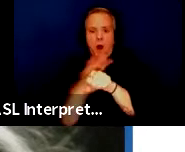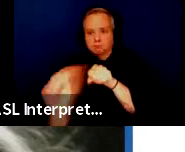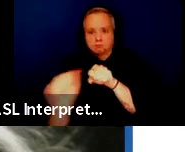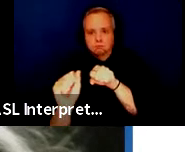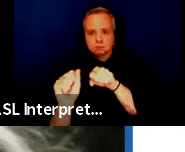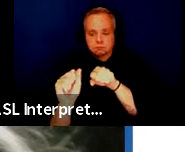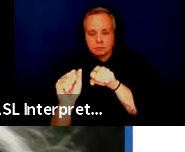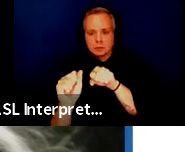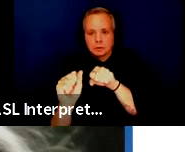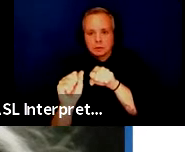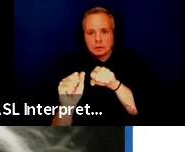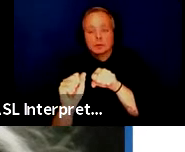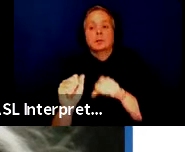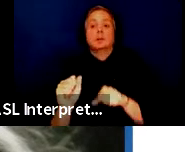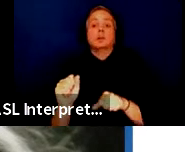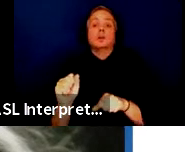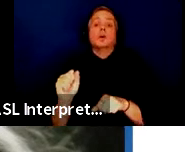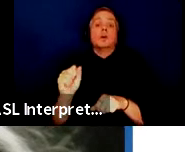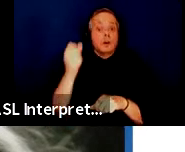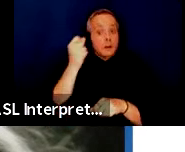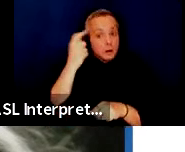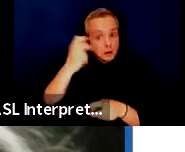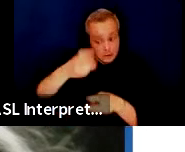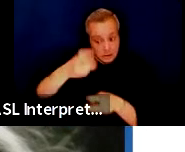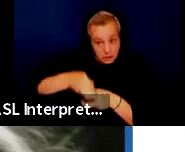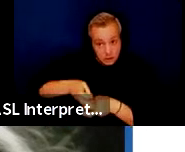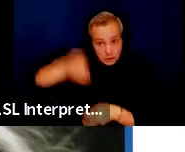SO THE SPINAL CORD IS LIKE AN ELECTRICAL WIRE.